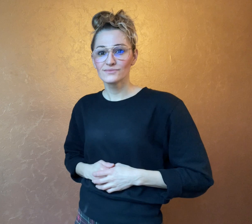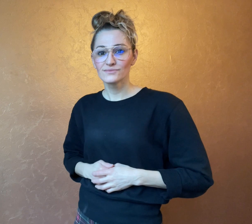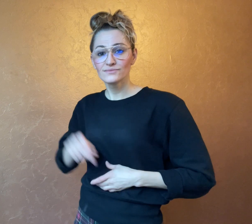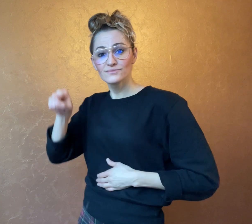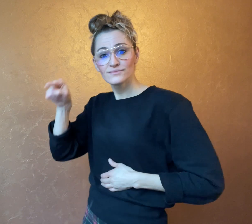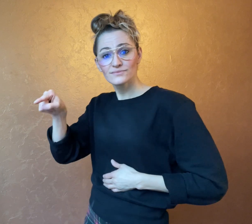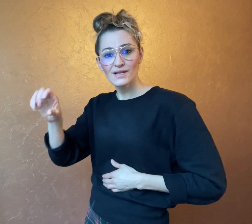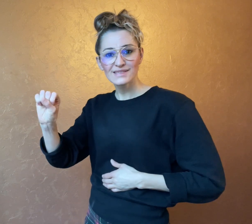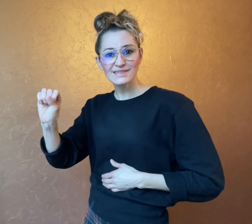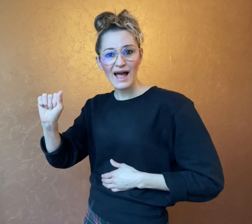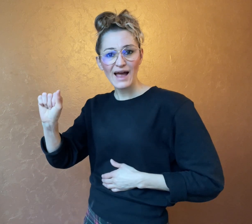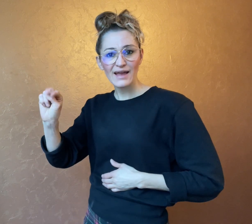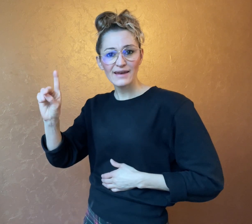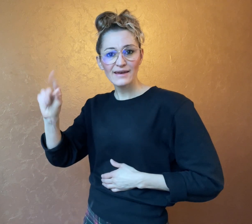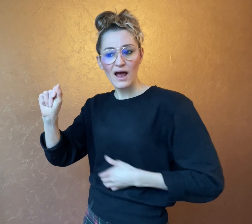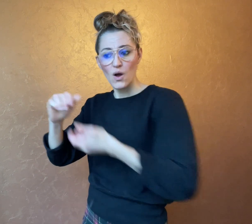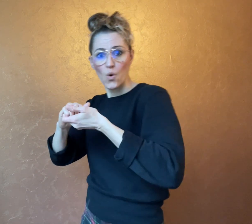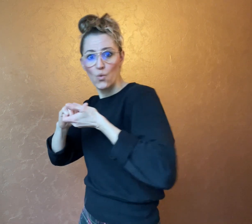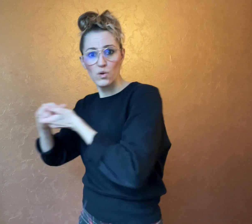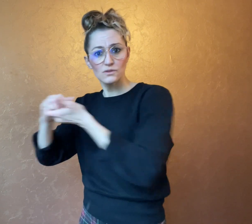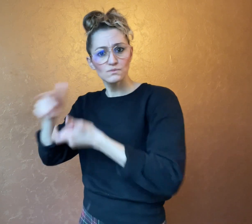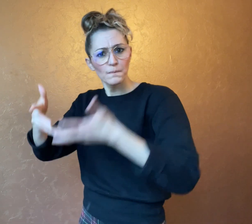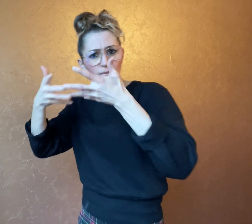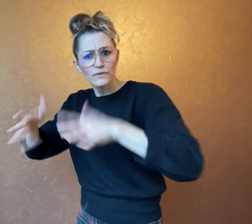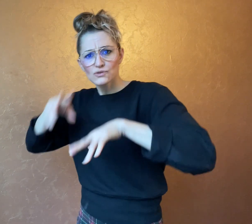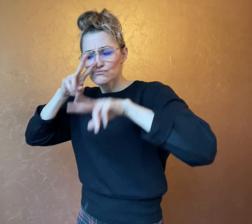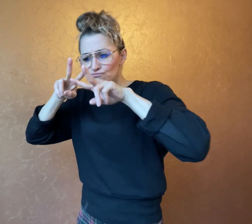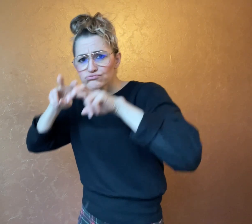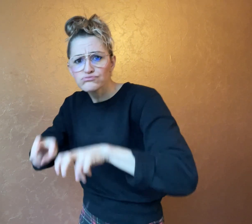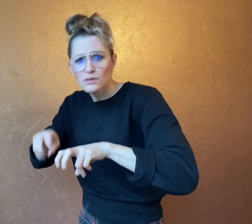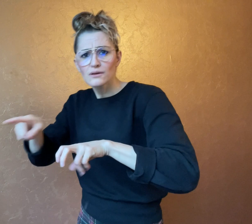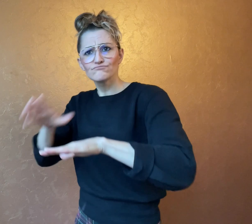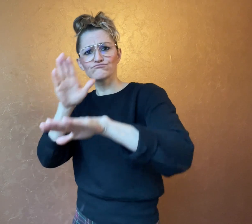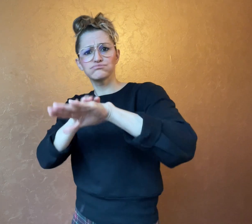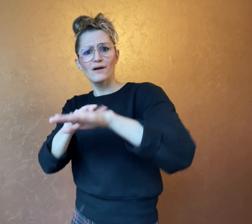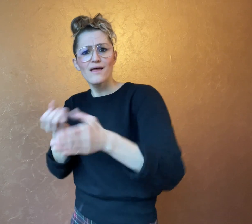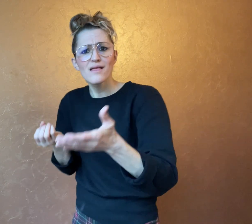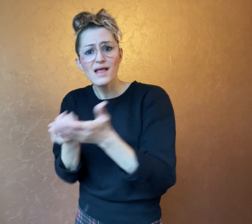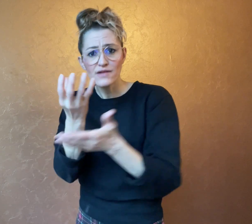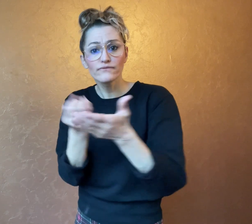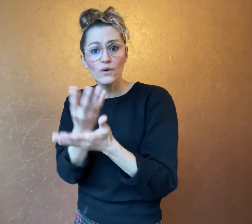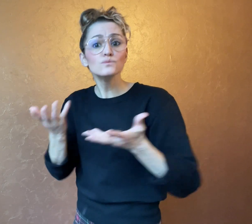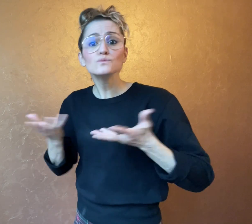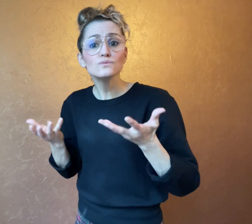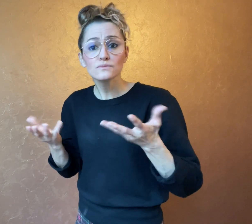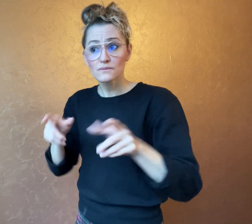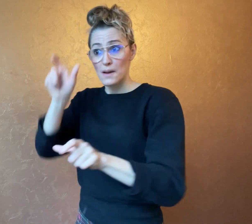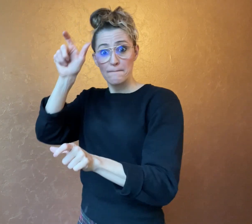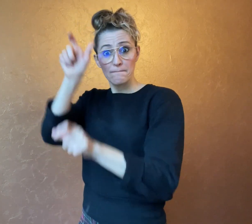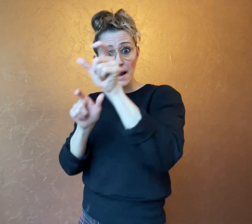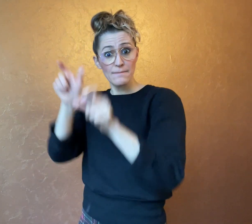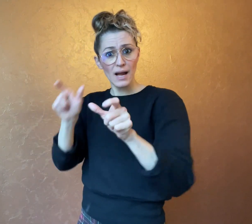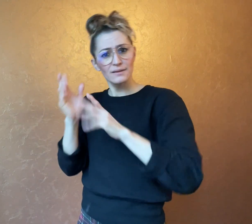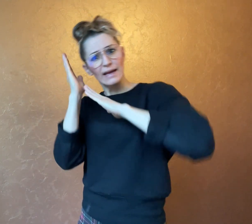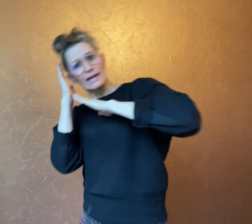According to SANDA, there are approximately 4 million Deaf